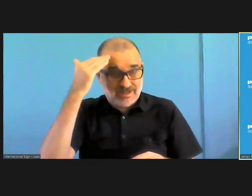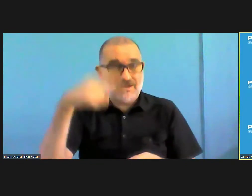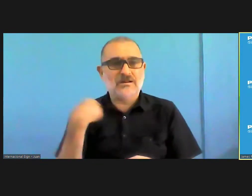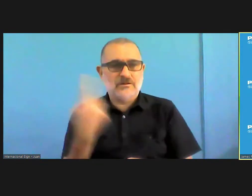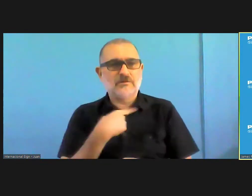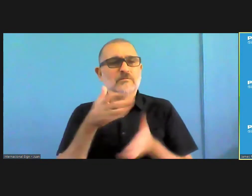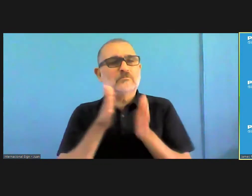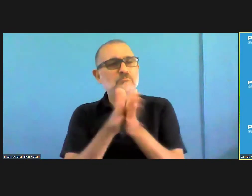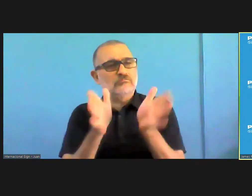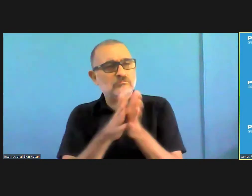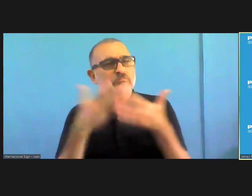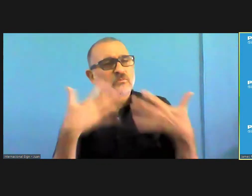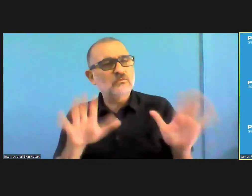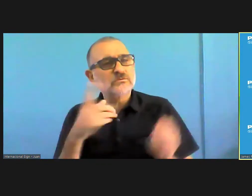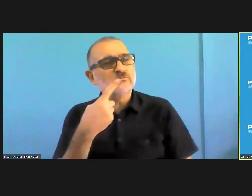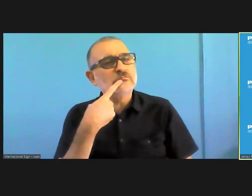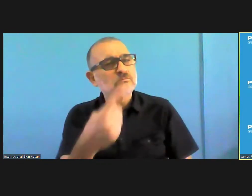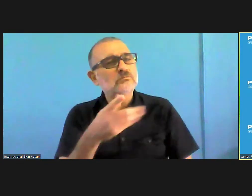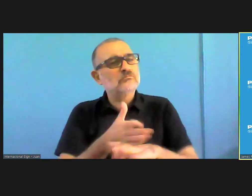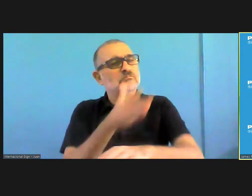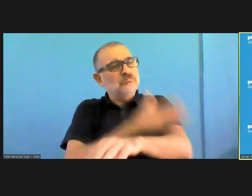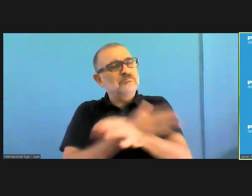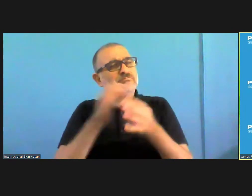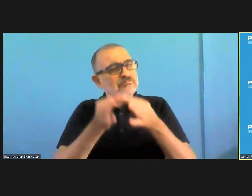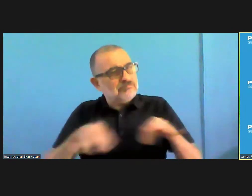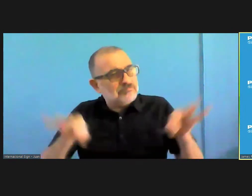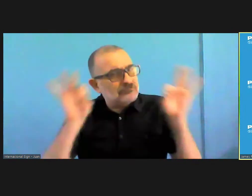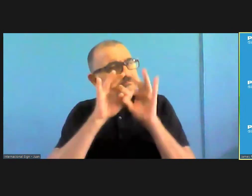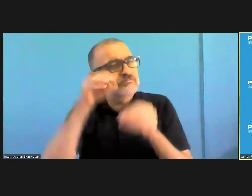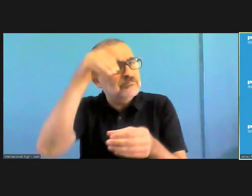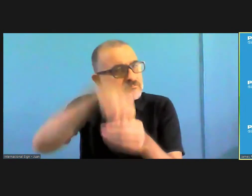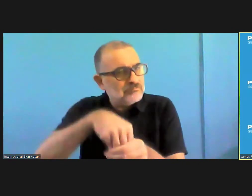In December 2020 the framework calls for actions broadly in four areas.